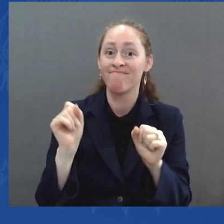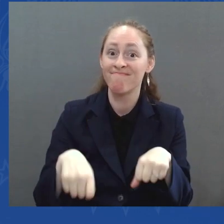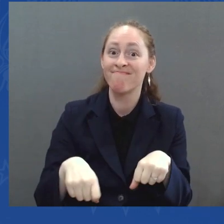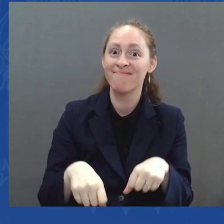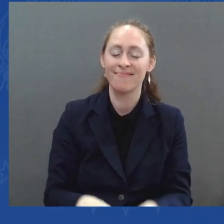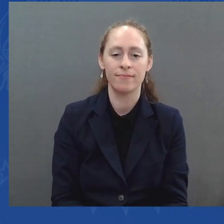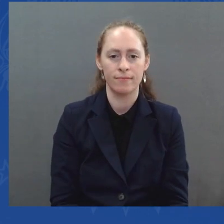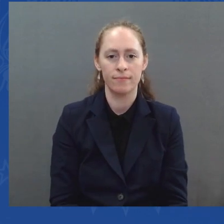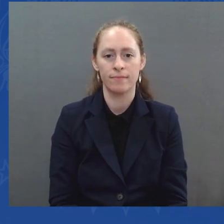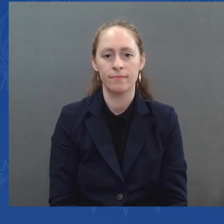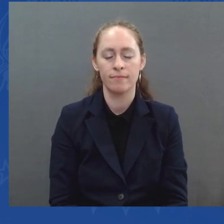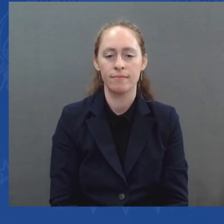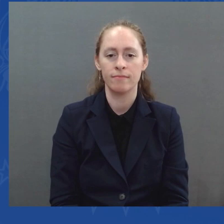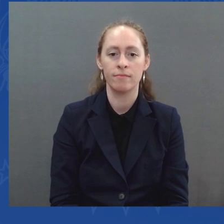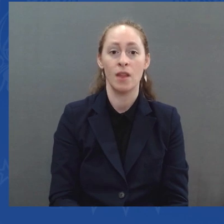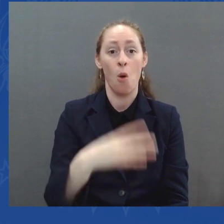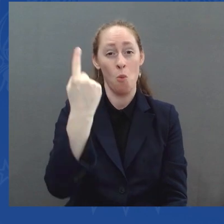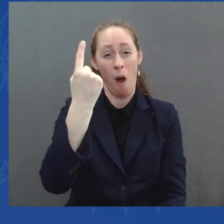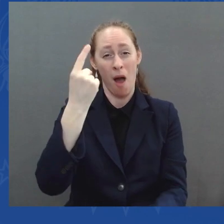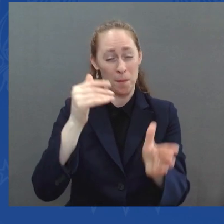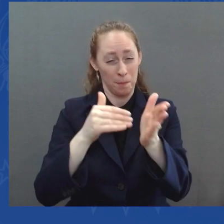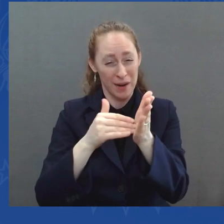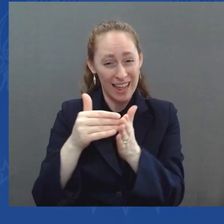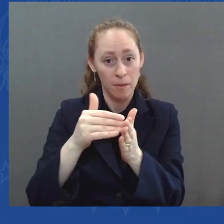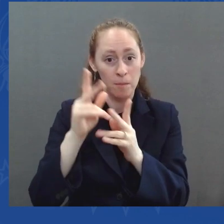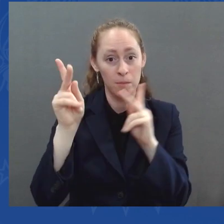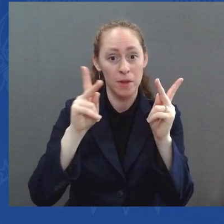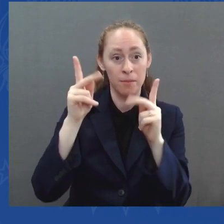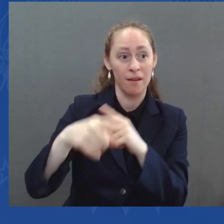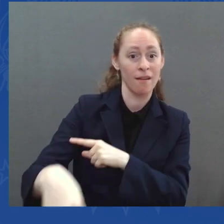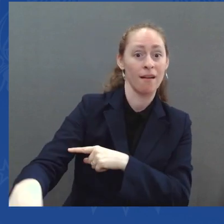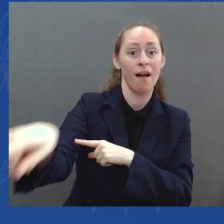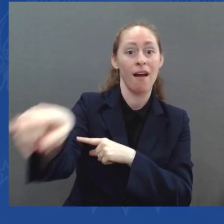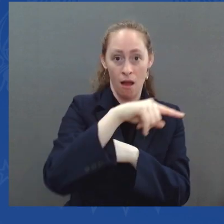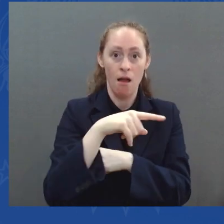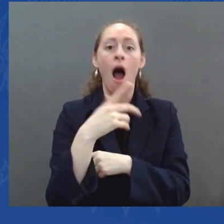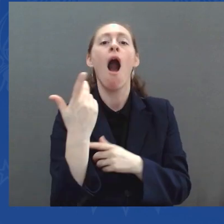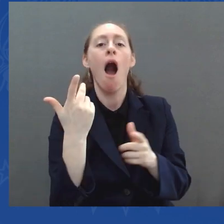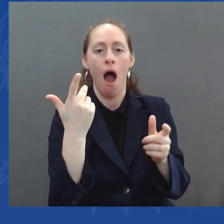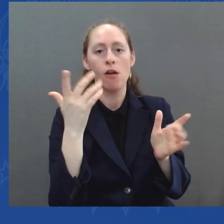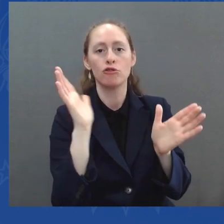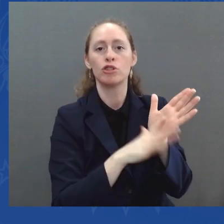This is considered one of the biggest things my administration could do: lower cost and expand coverage,